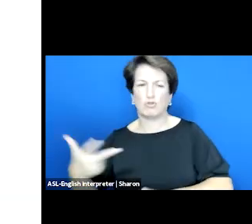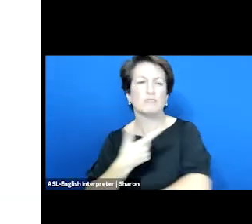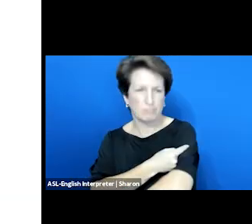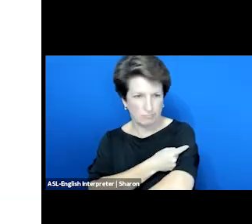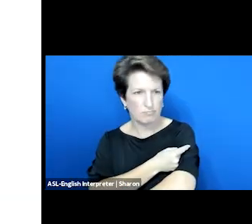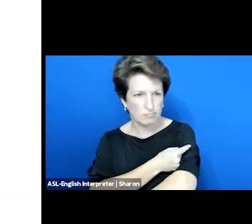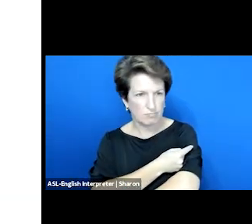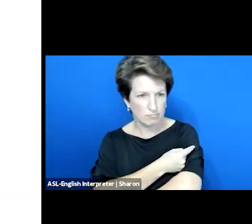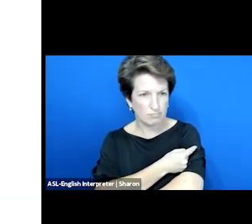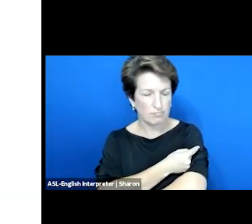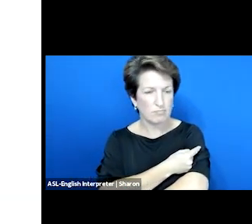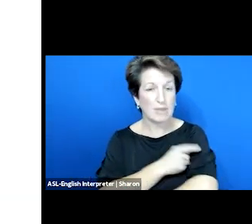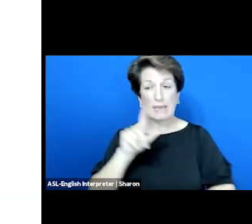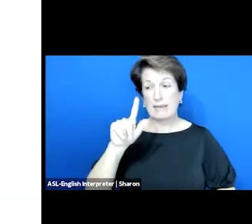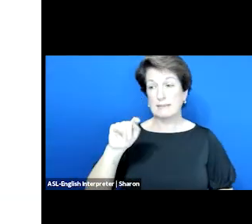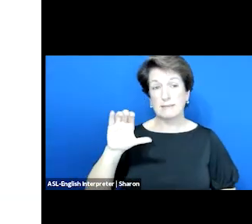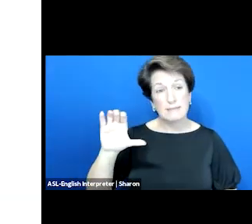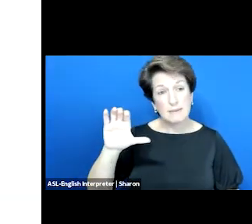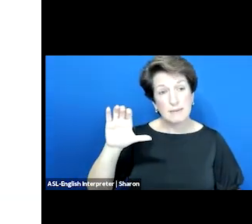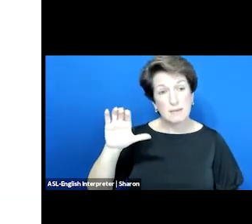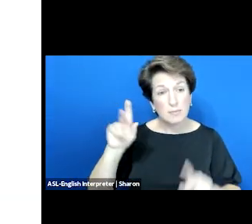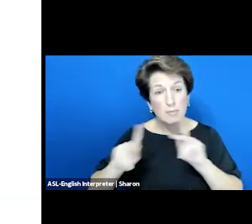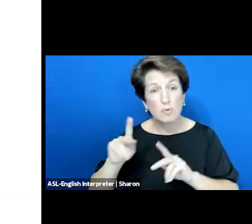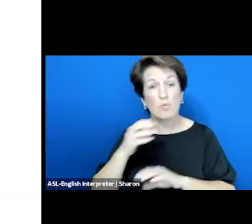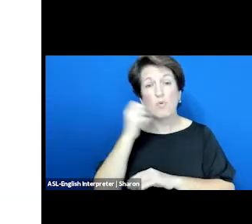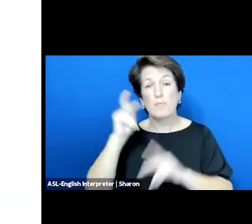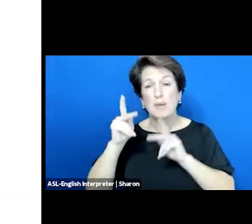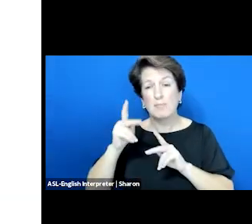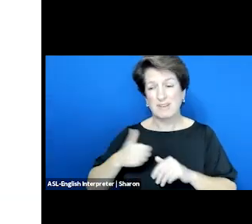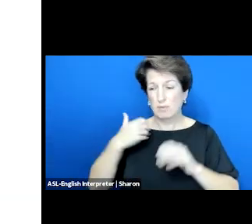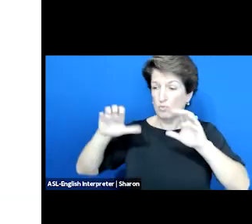up. Next slide, please. Thank you.